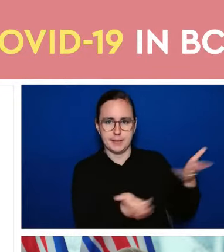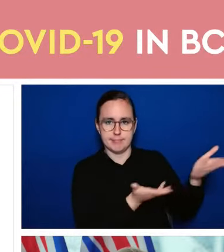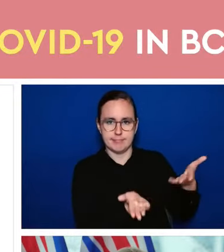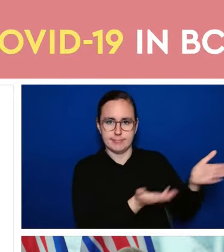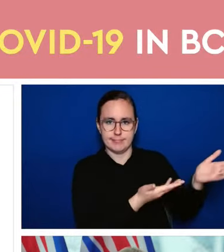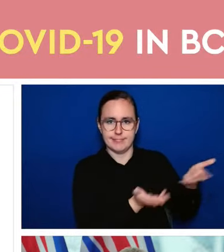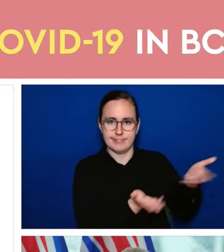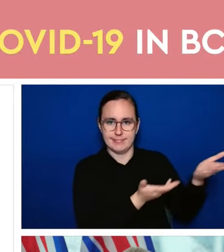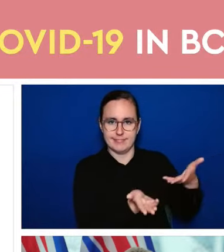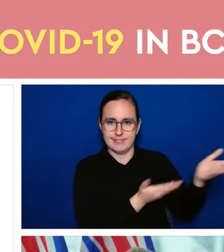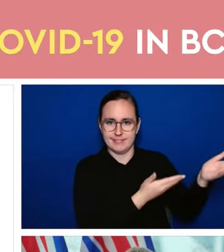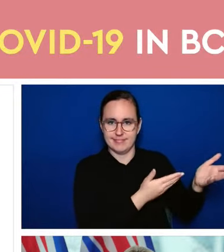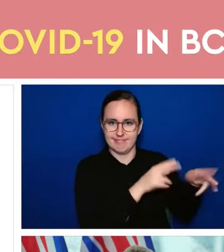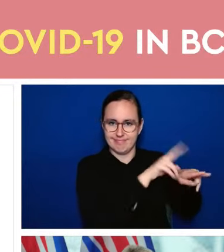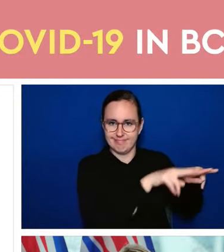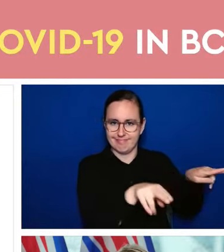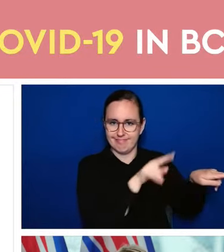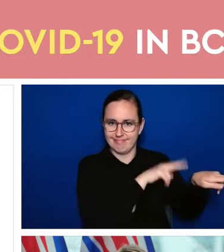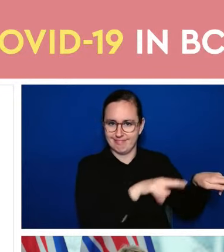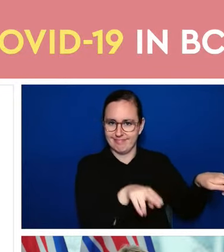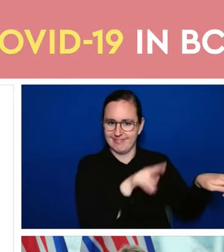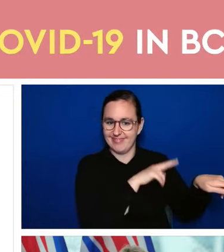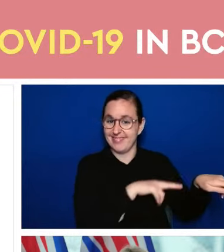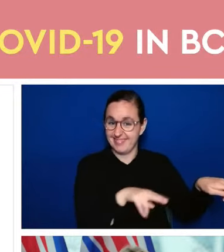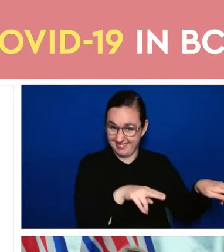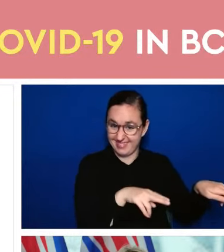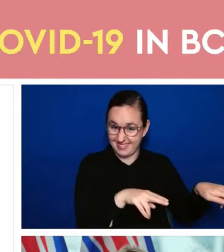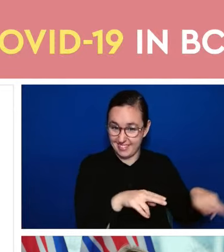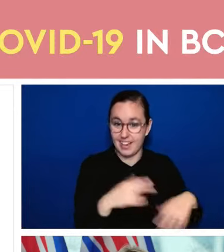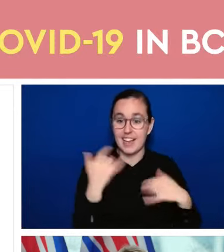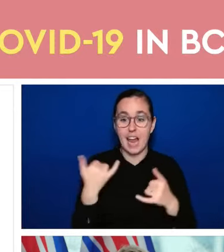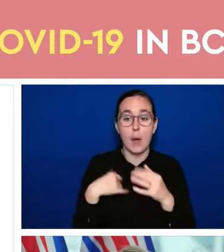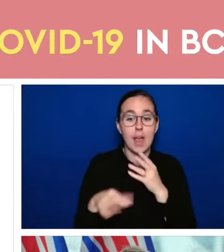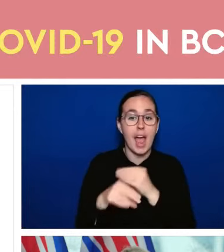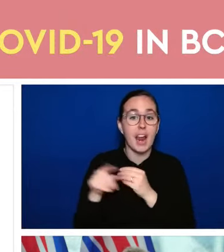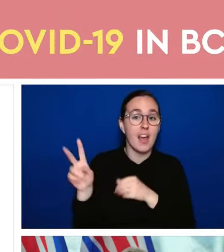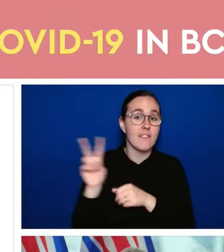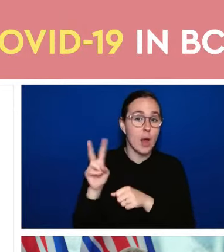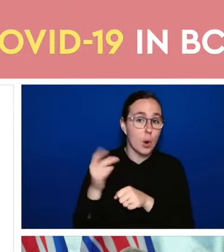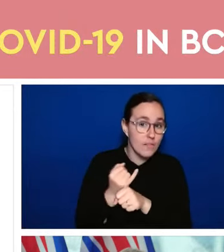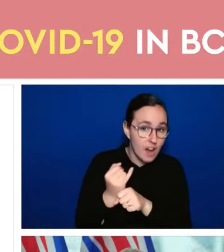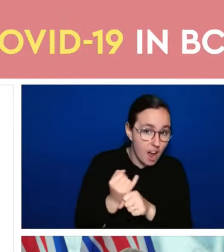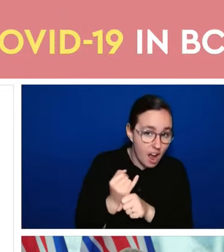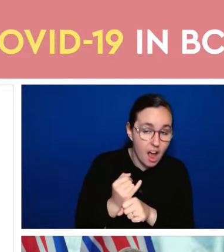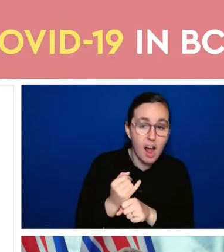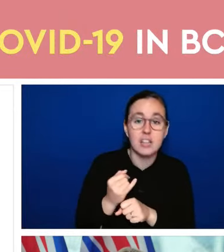to the island where. Central Kootenay toria nine and then I will be coming online in